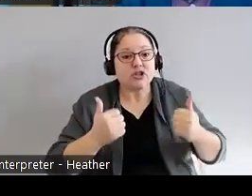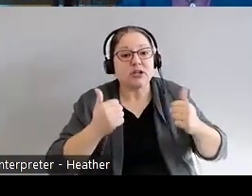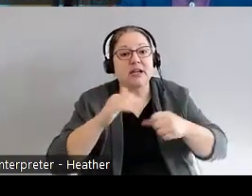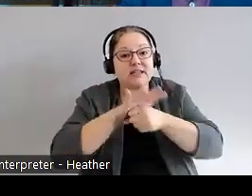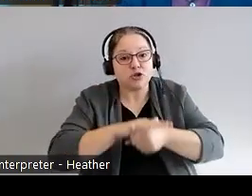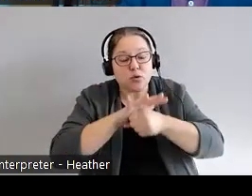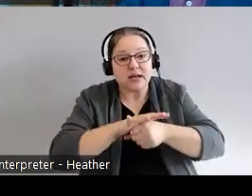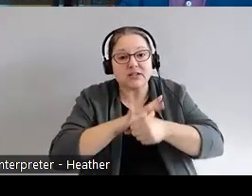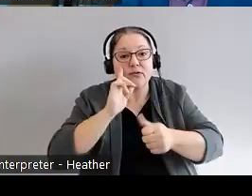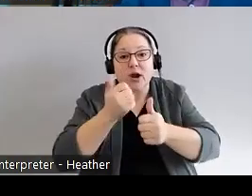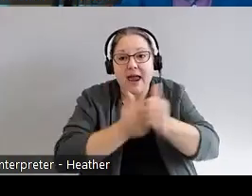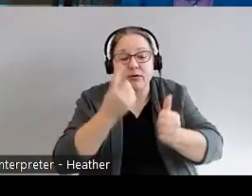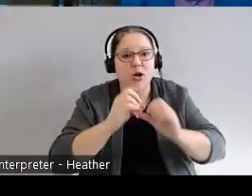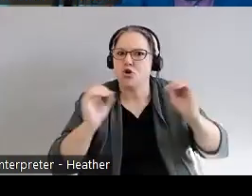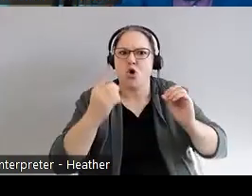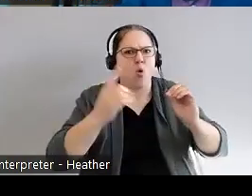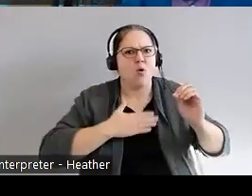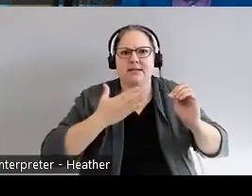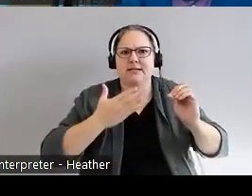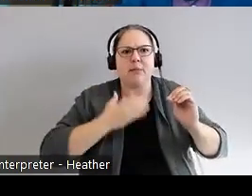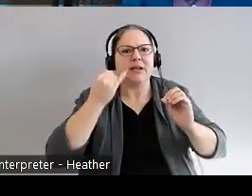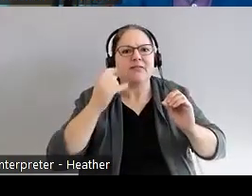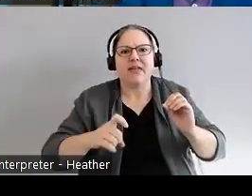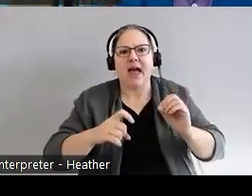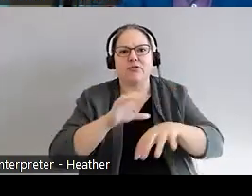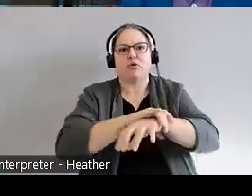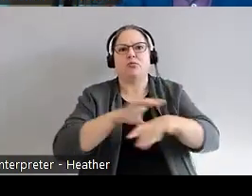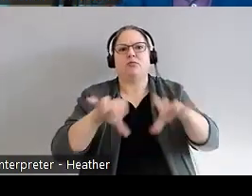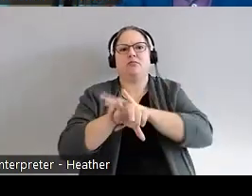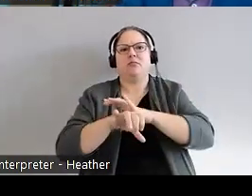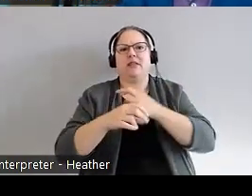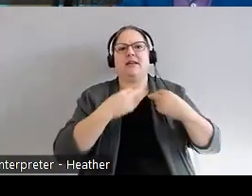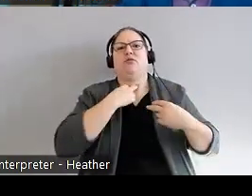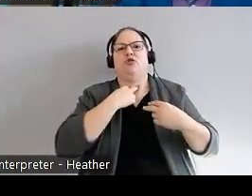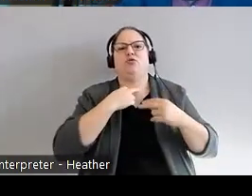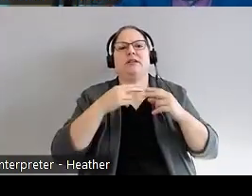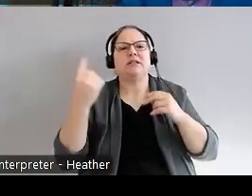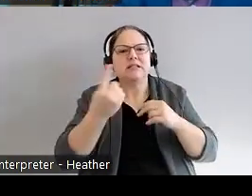Nobody's happy when they have to use restrictive interventions. Um it's uh I look at our staff when